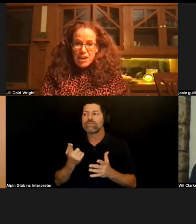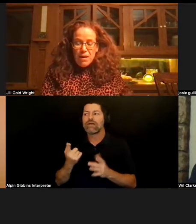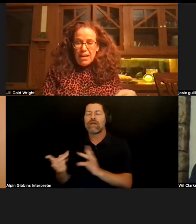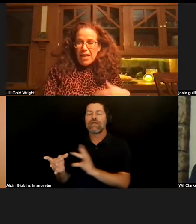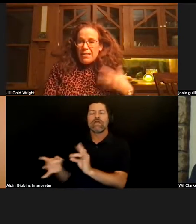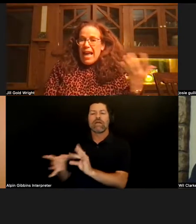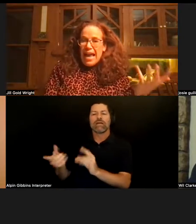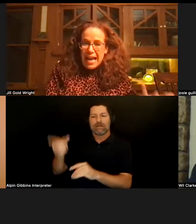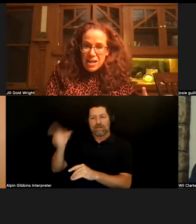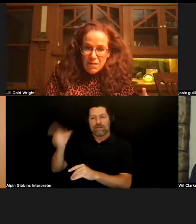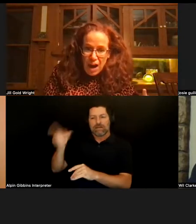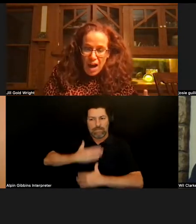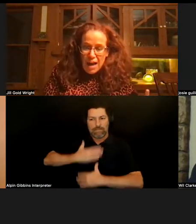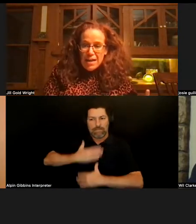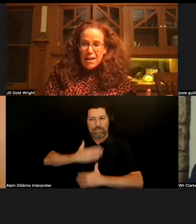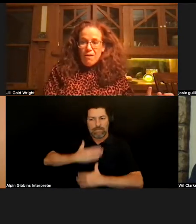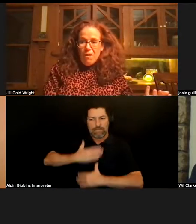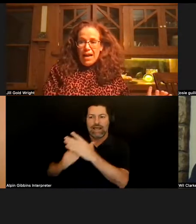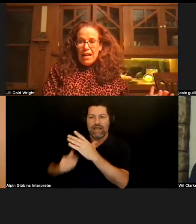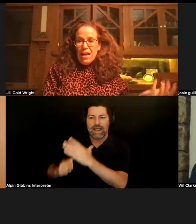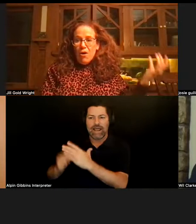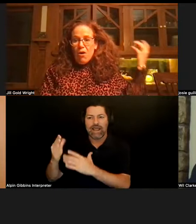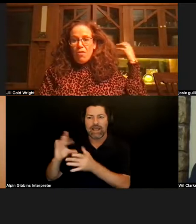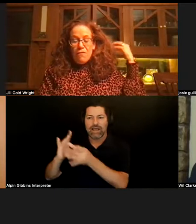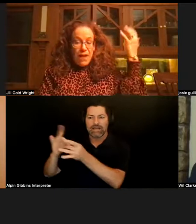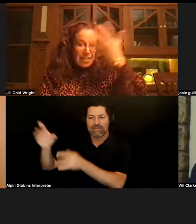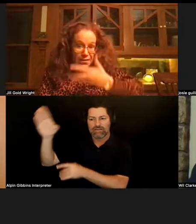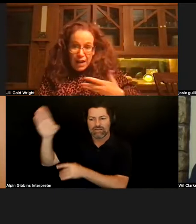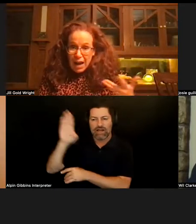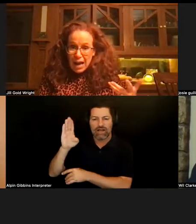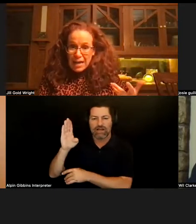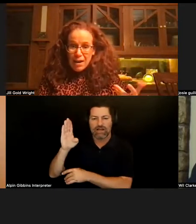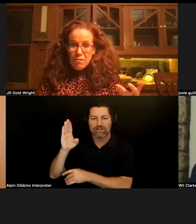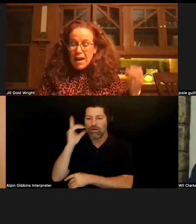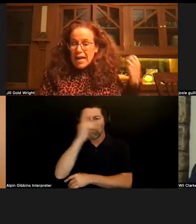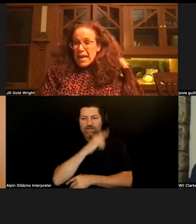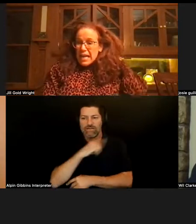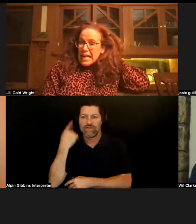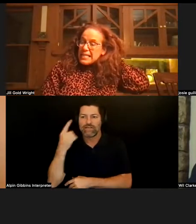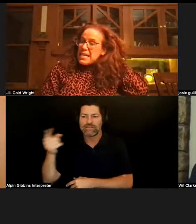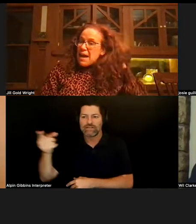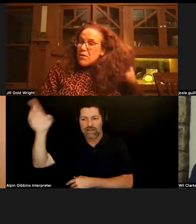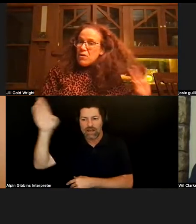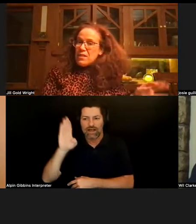like you might hear like the hand of God, right or the face of God, right It is never